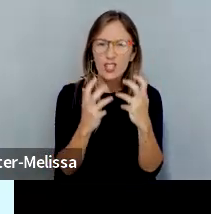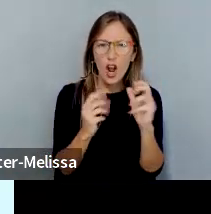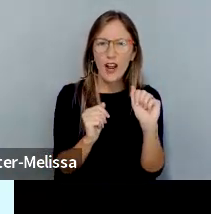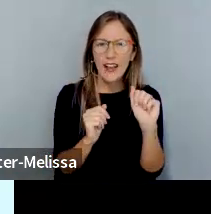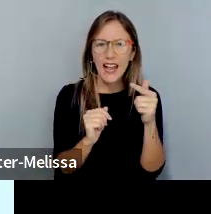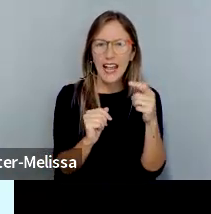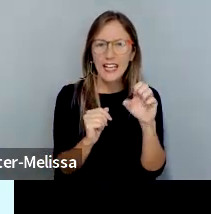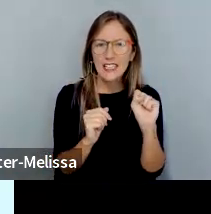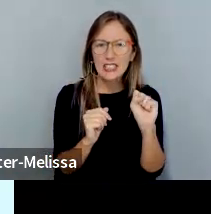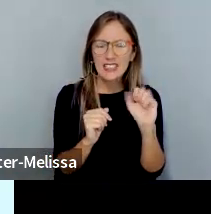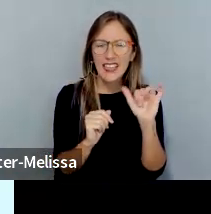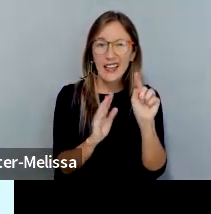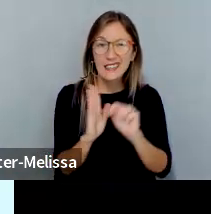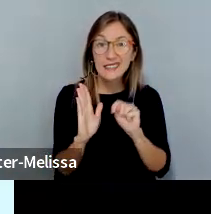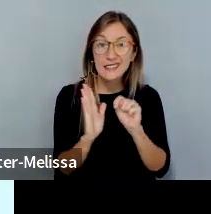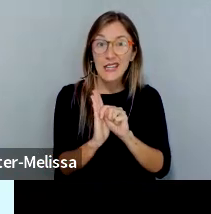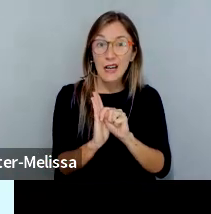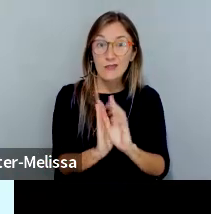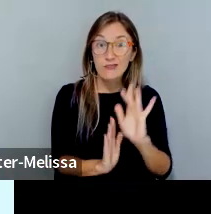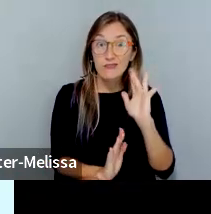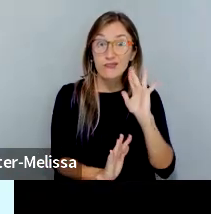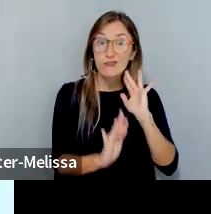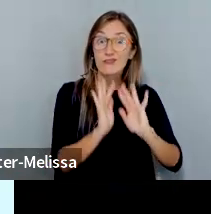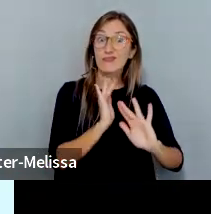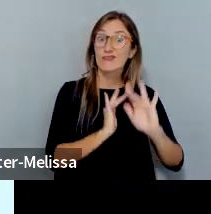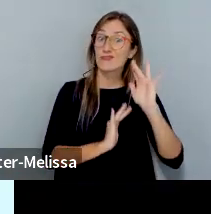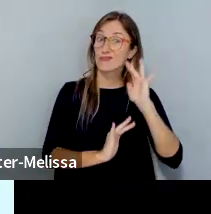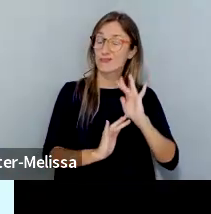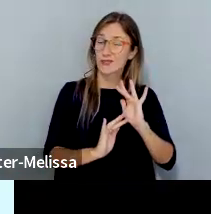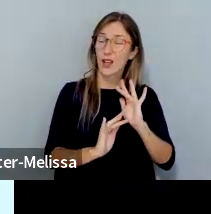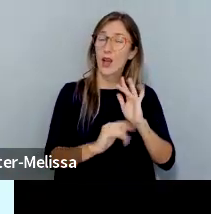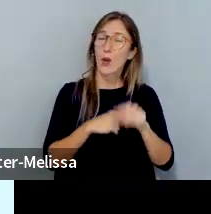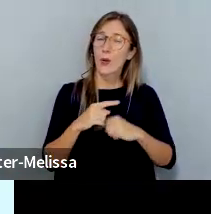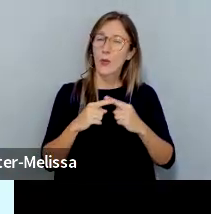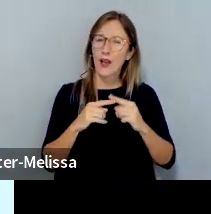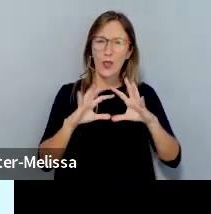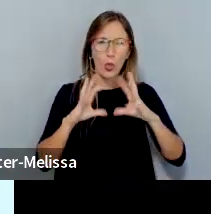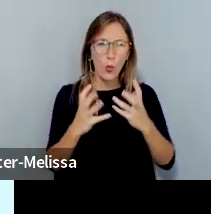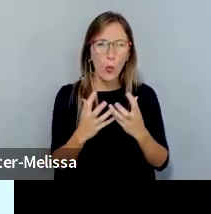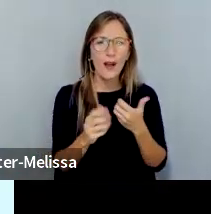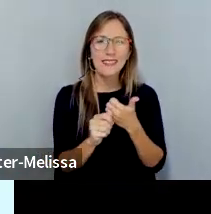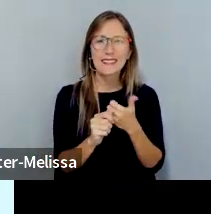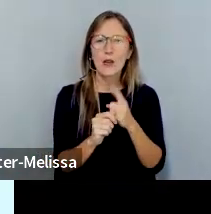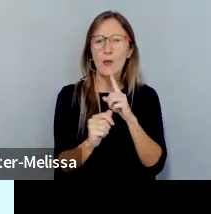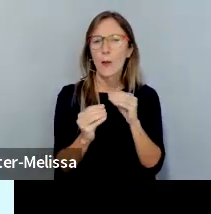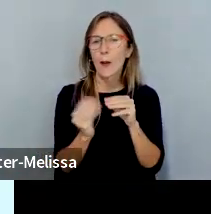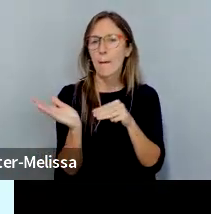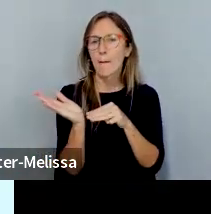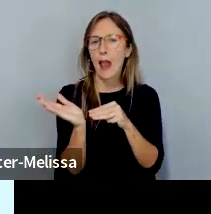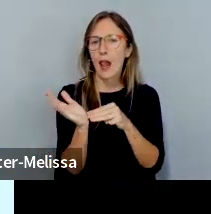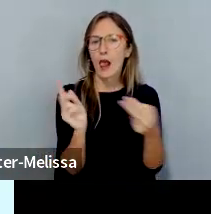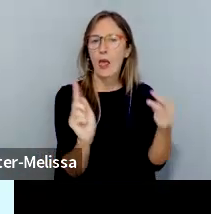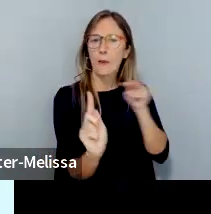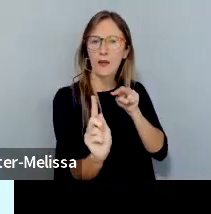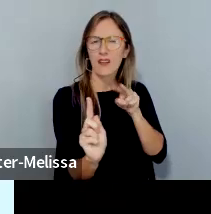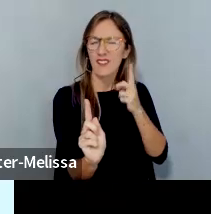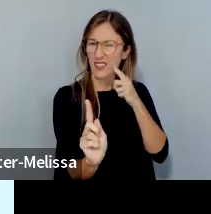for rights. Disability history -- many of you know started is what I like